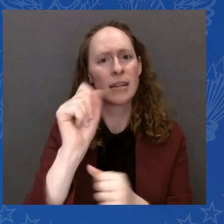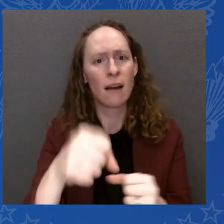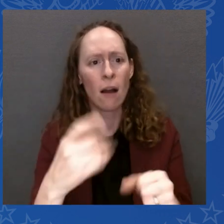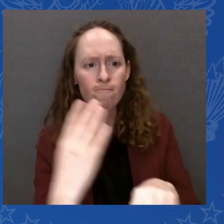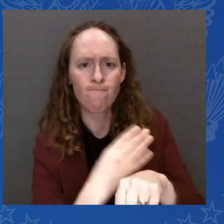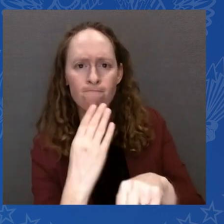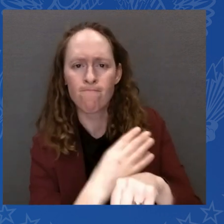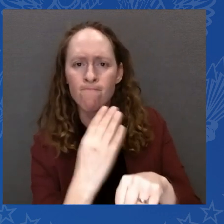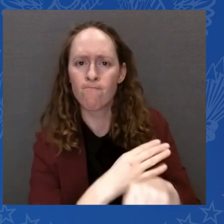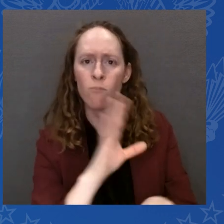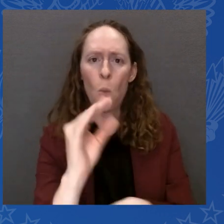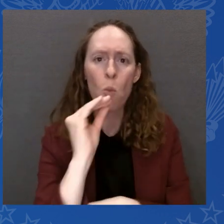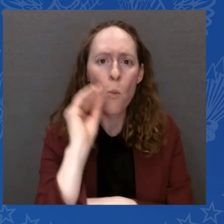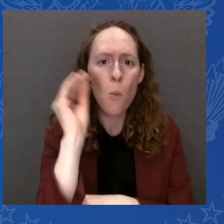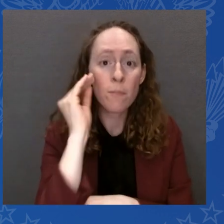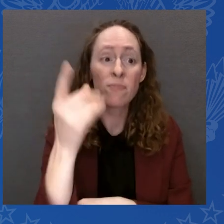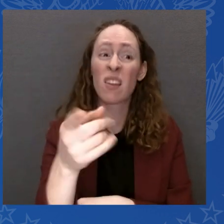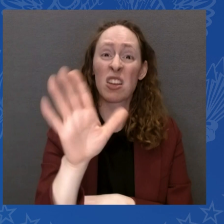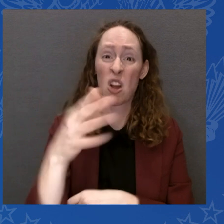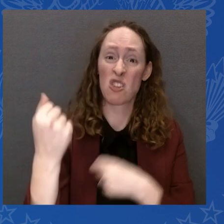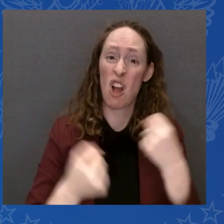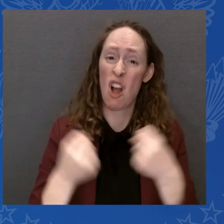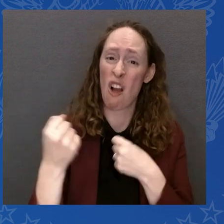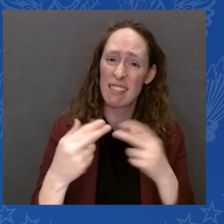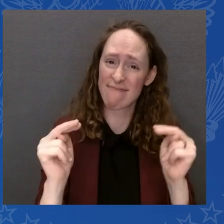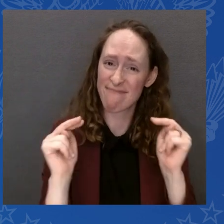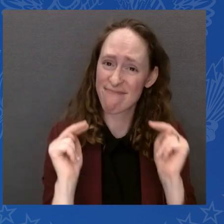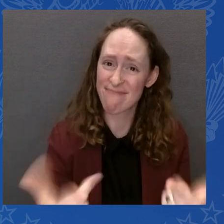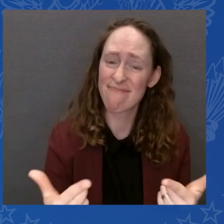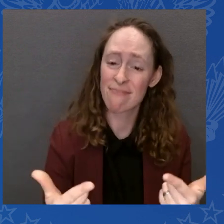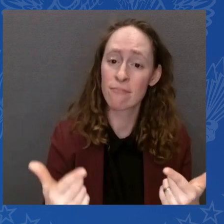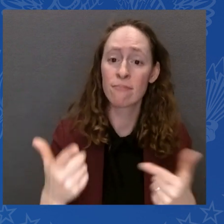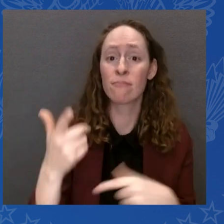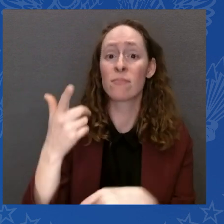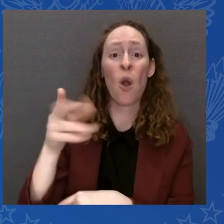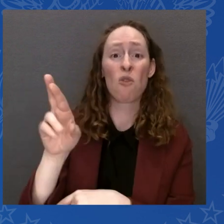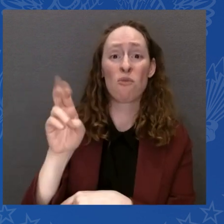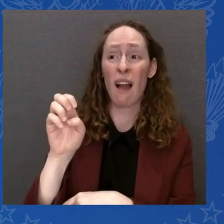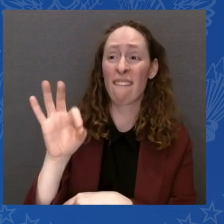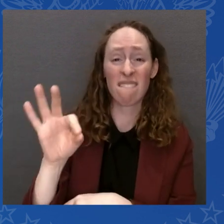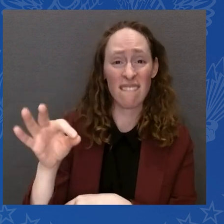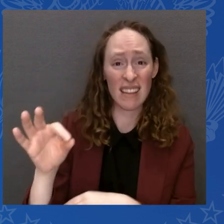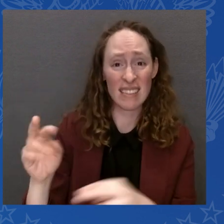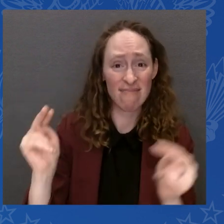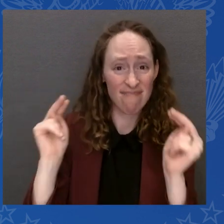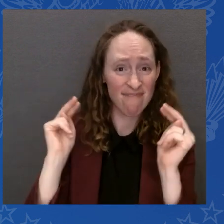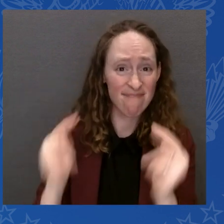things inside the home that'll be able to be replaced quickly. To apply for assistance from FEMA,